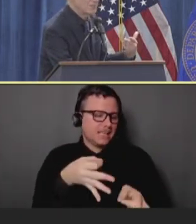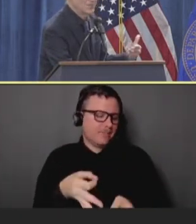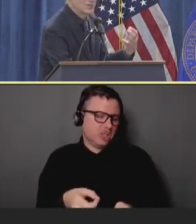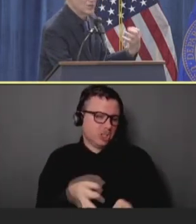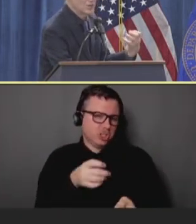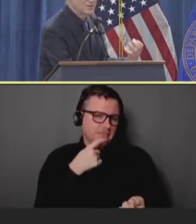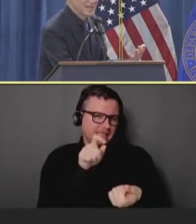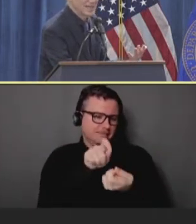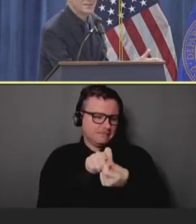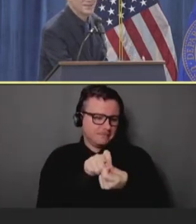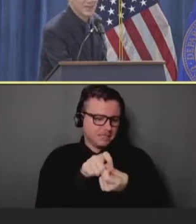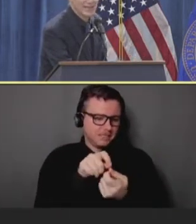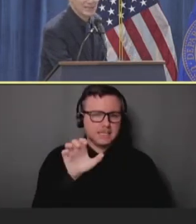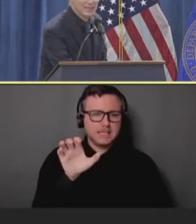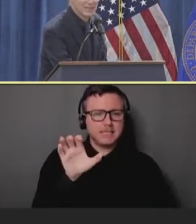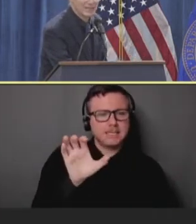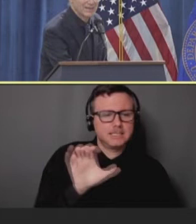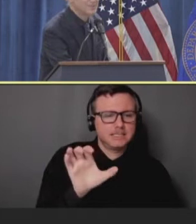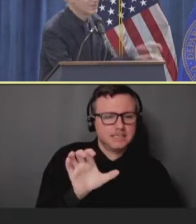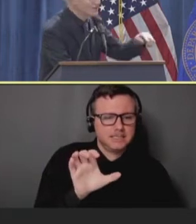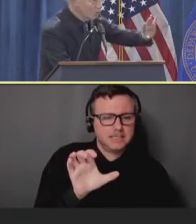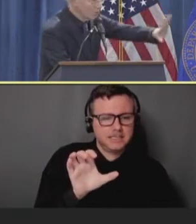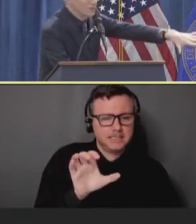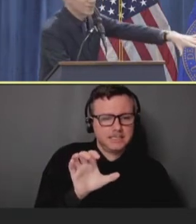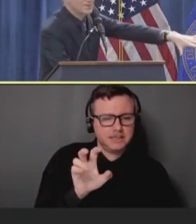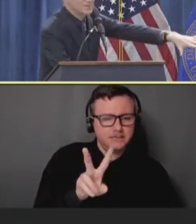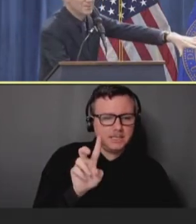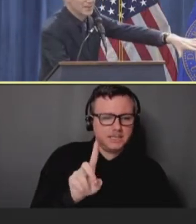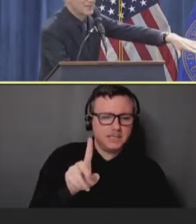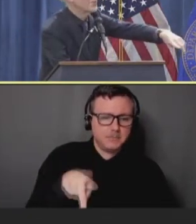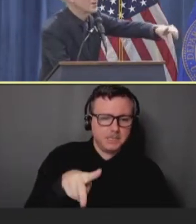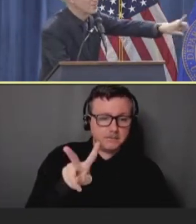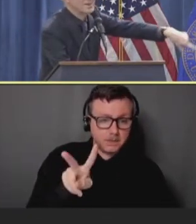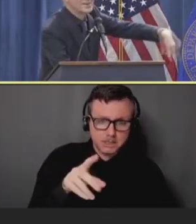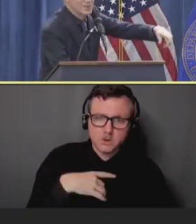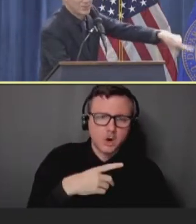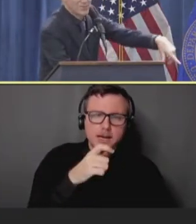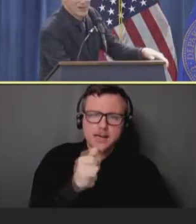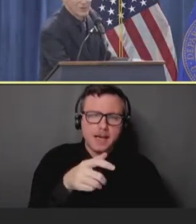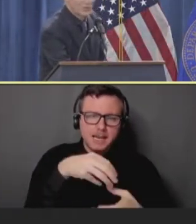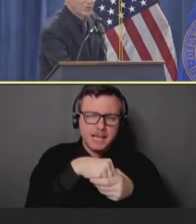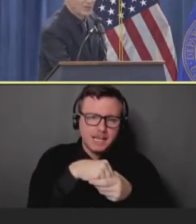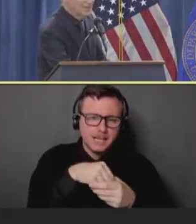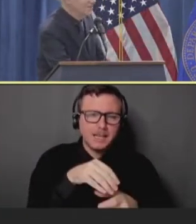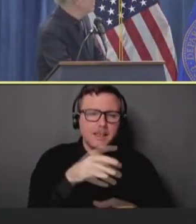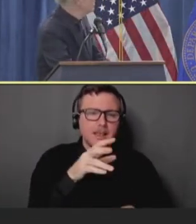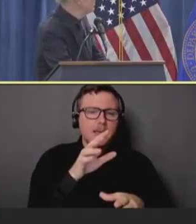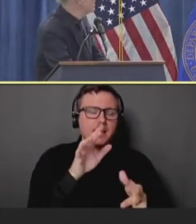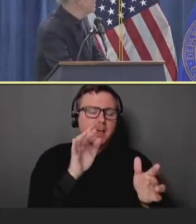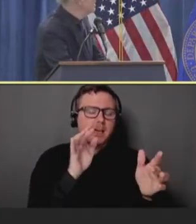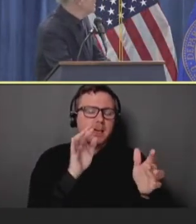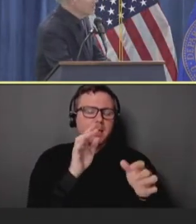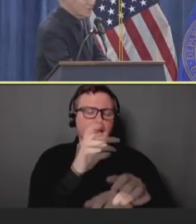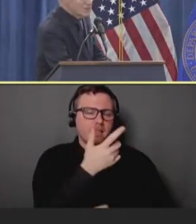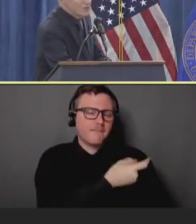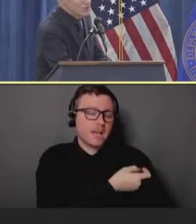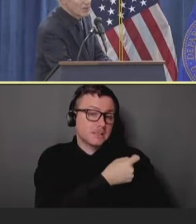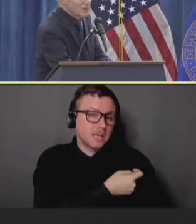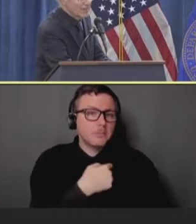cVDPVs aren't contained in the vaccine, they are only obtained from virus circulating in the community.